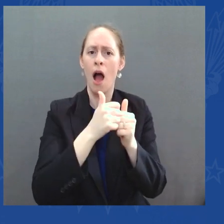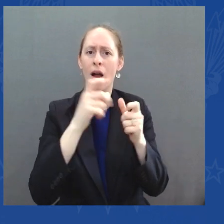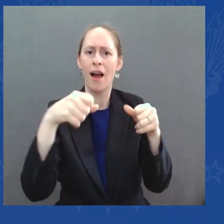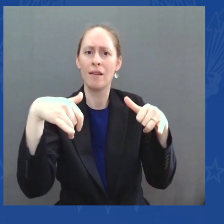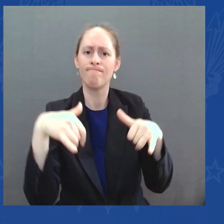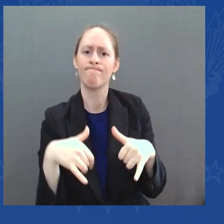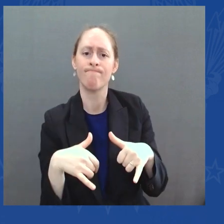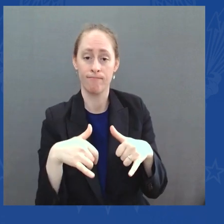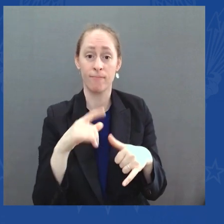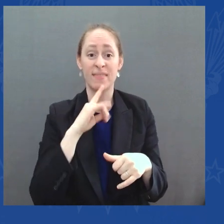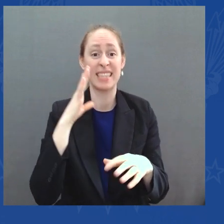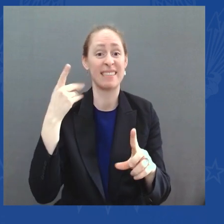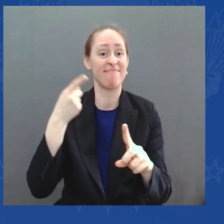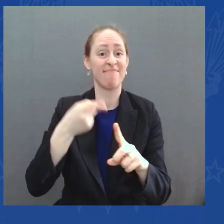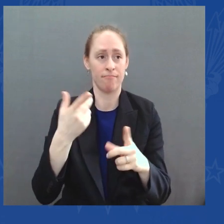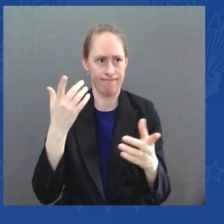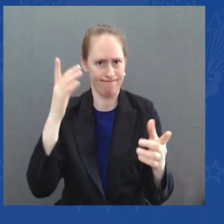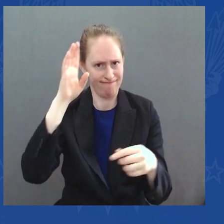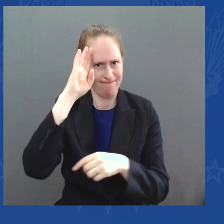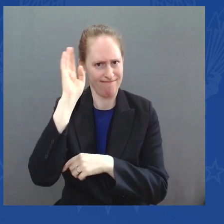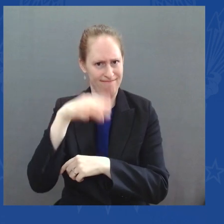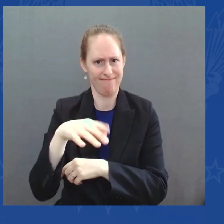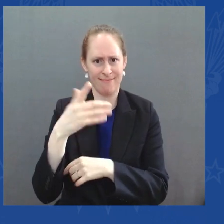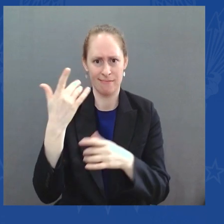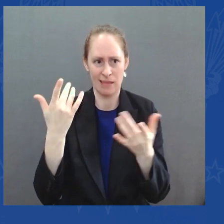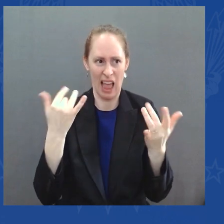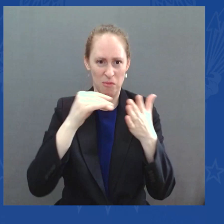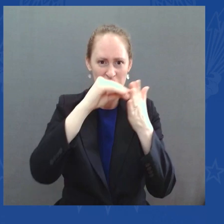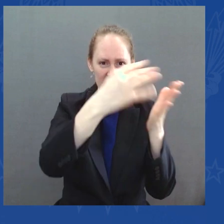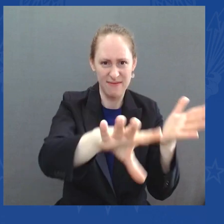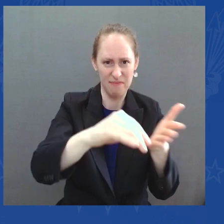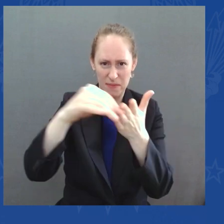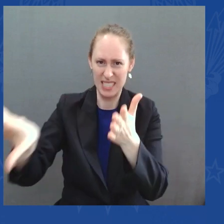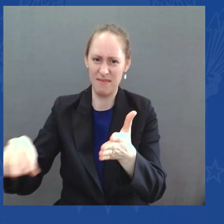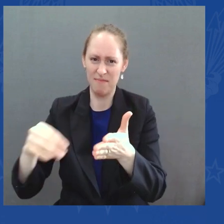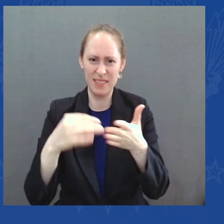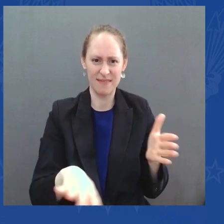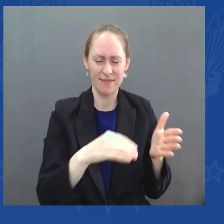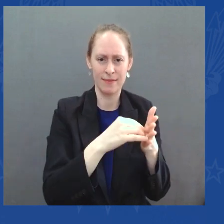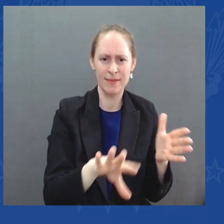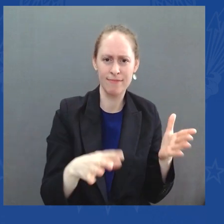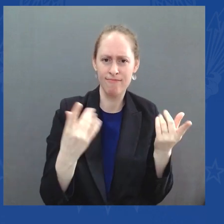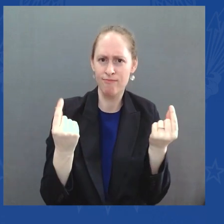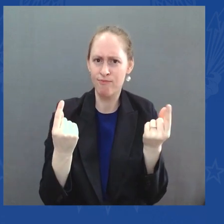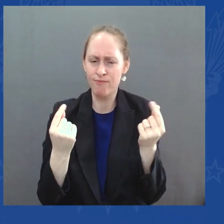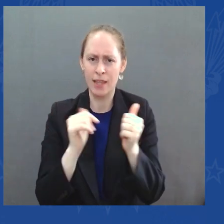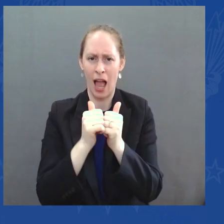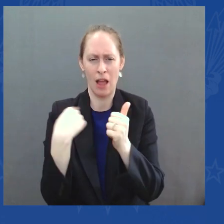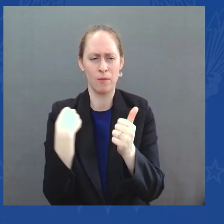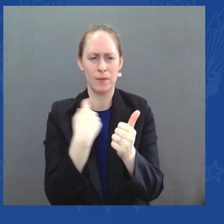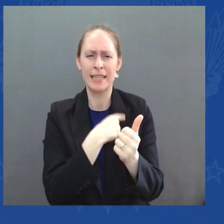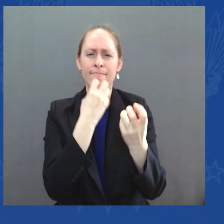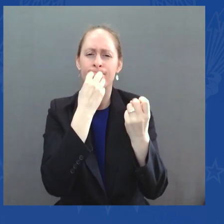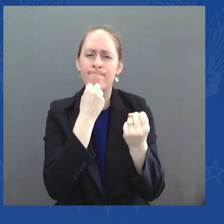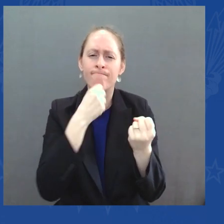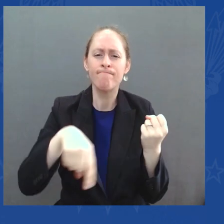And of course, supporting these essential workers is just the right thing to do. I'm proud of all we got done in this 90 day sprint,